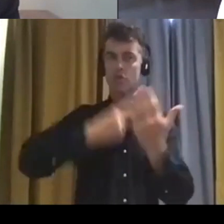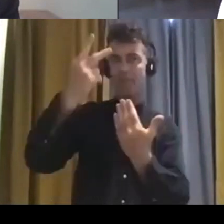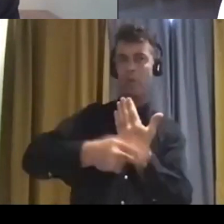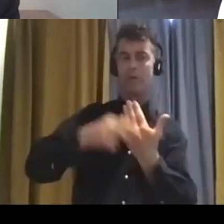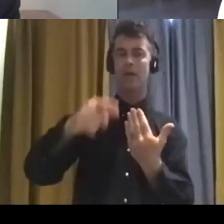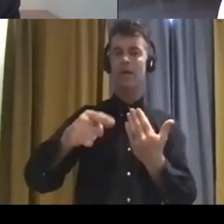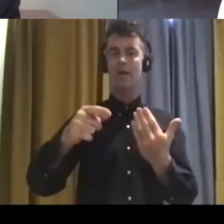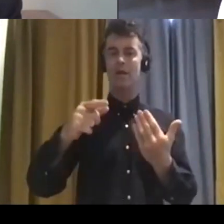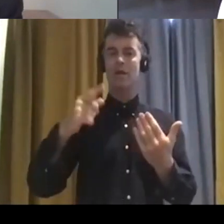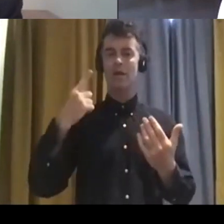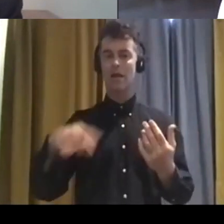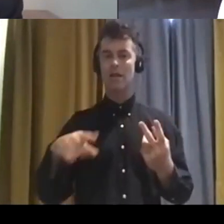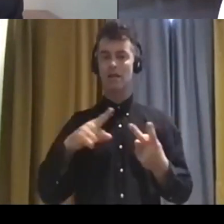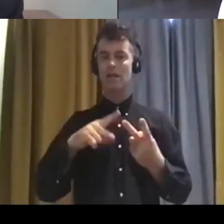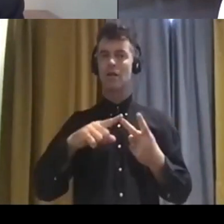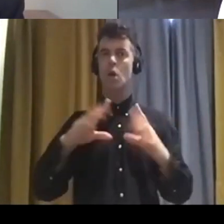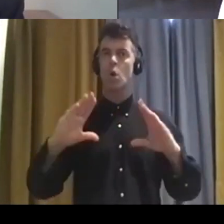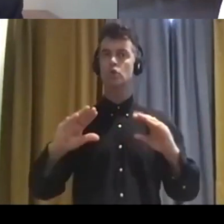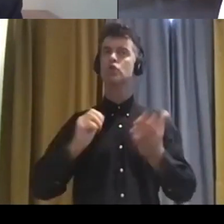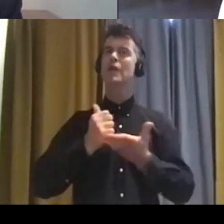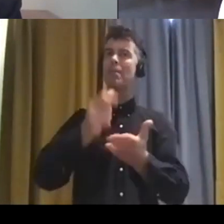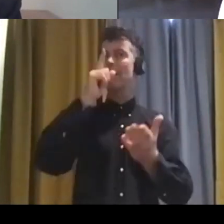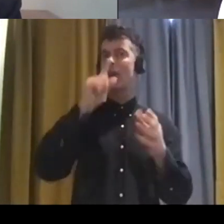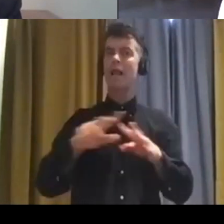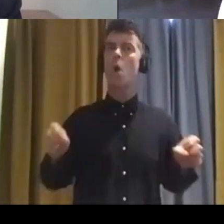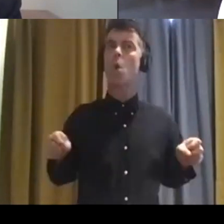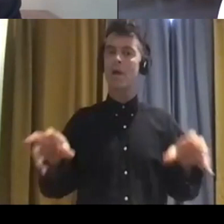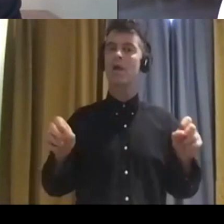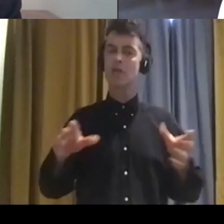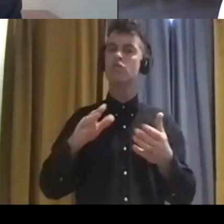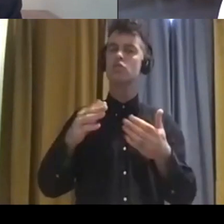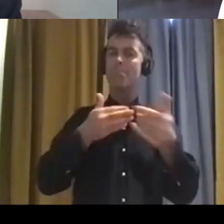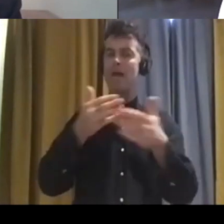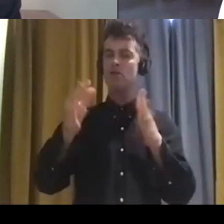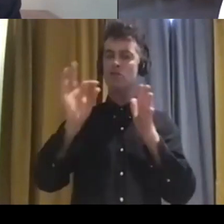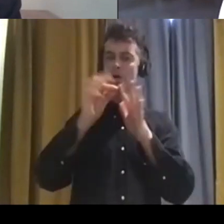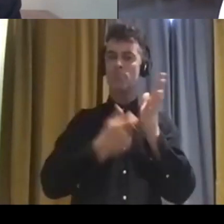cushion to help people in wheelchairs manage the risk of pressure sores and so there as